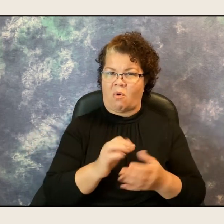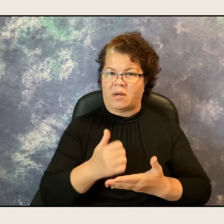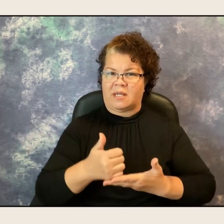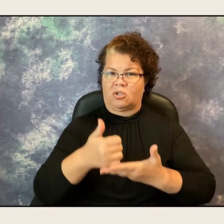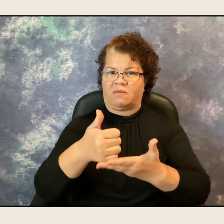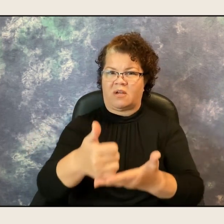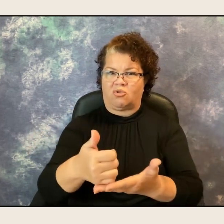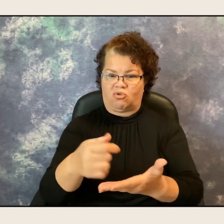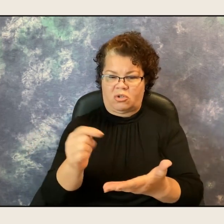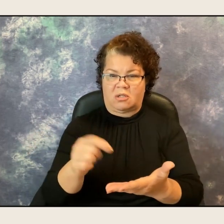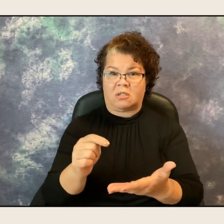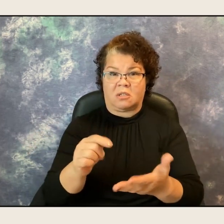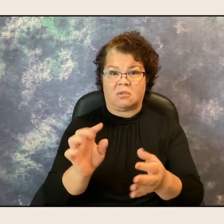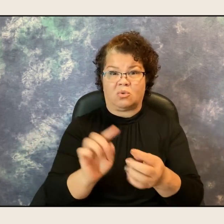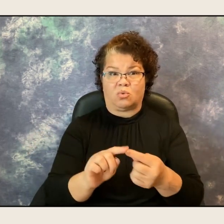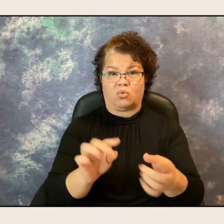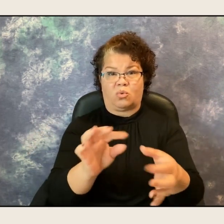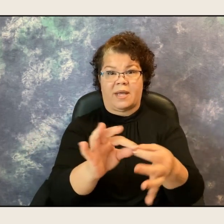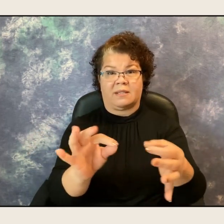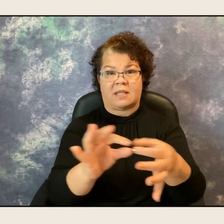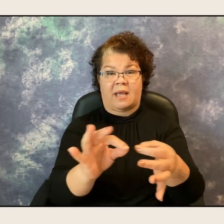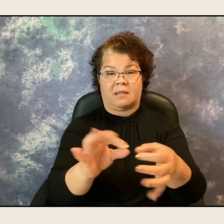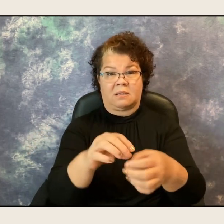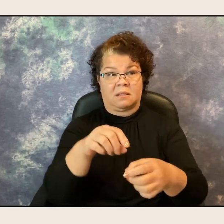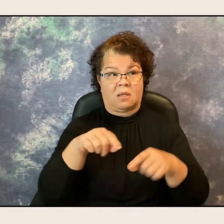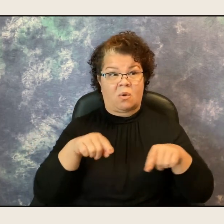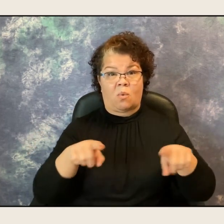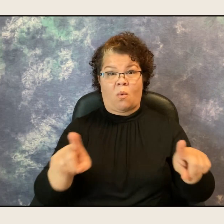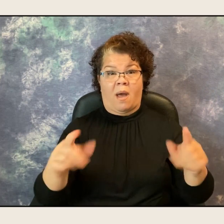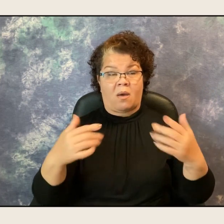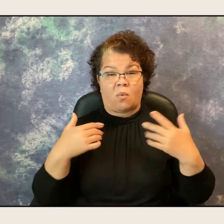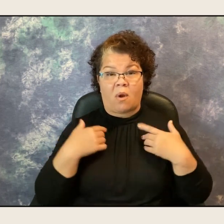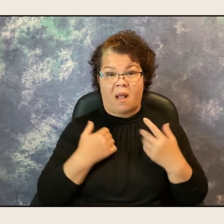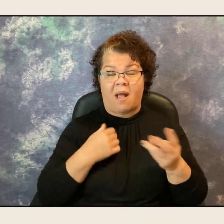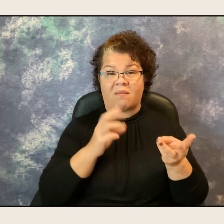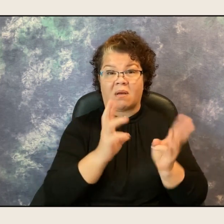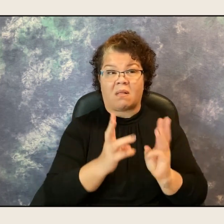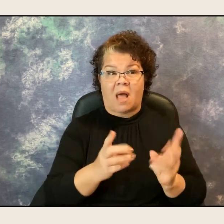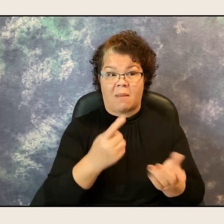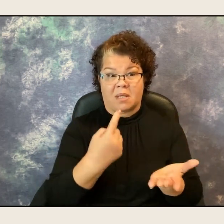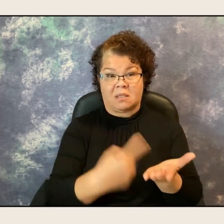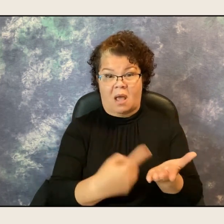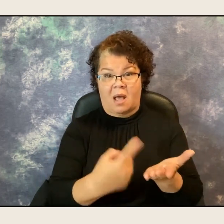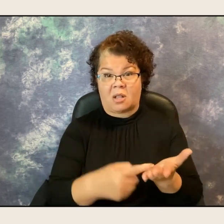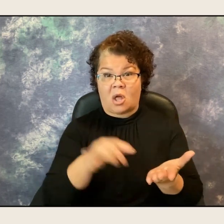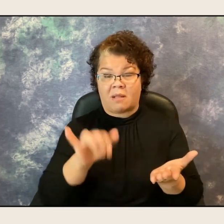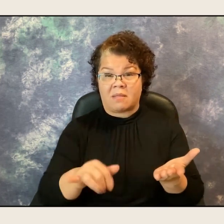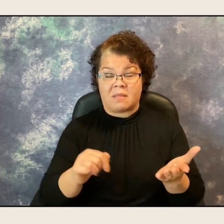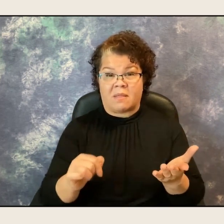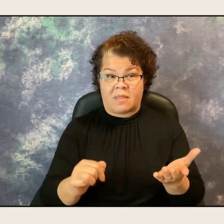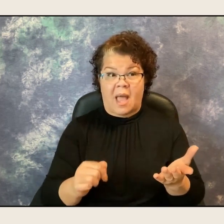in a climate dialogue that presumes this is the first existential threat,